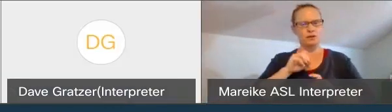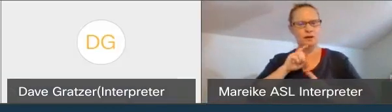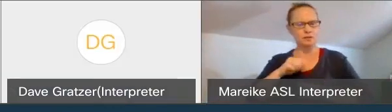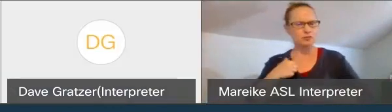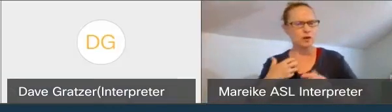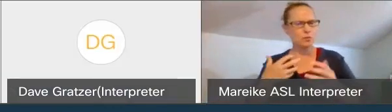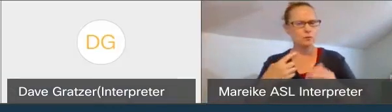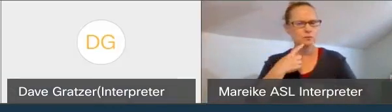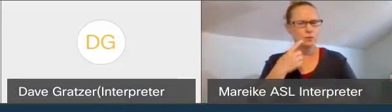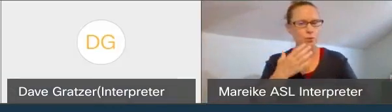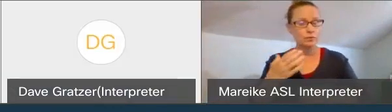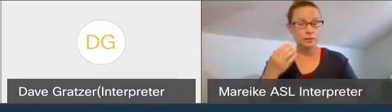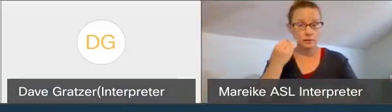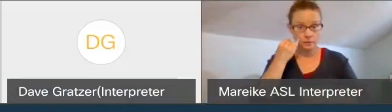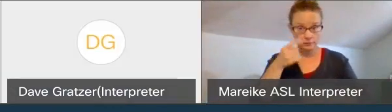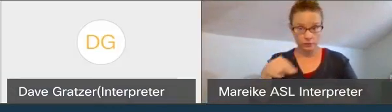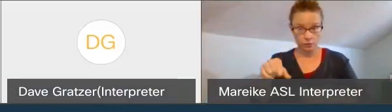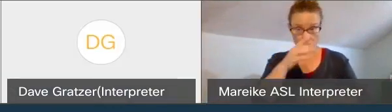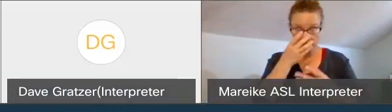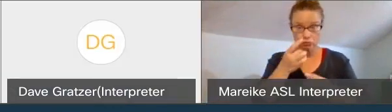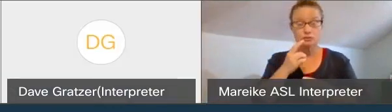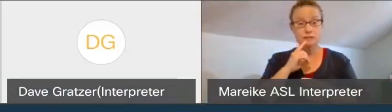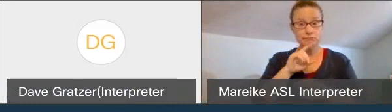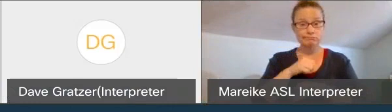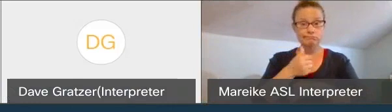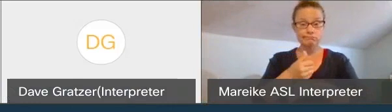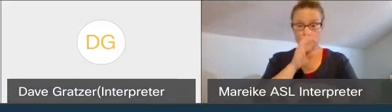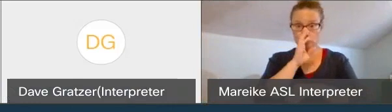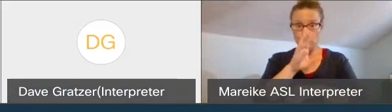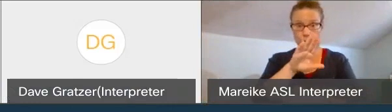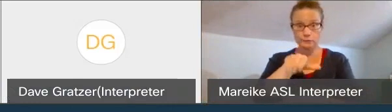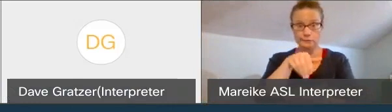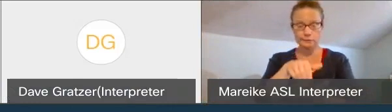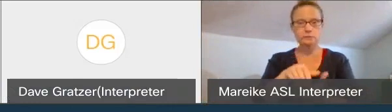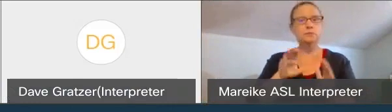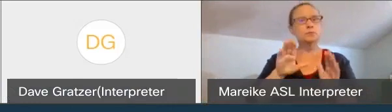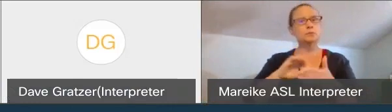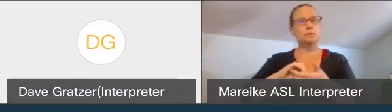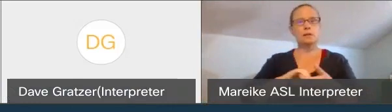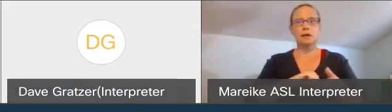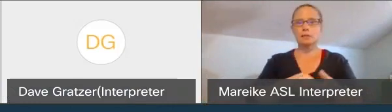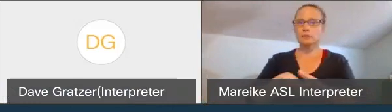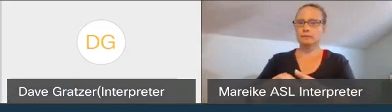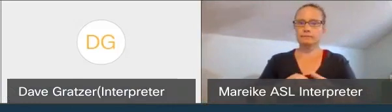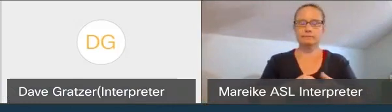that are interested in sobering centers, there is a wonderful collaborative that's now, uh, been formed